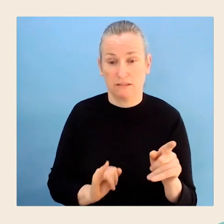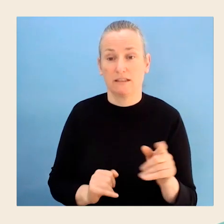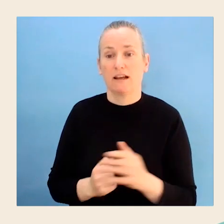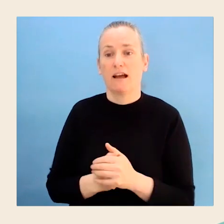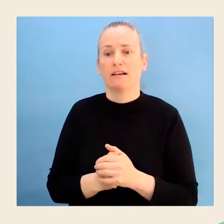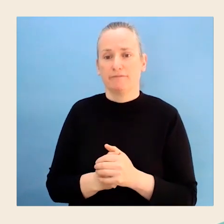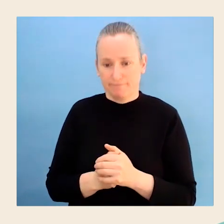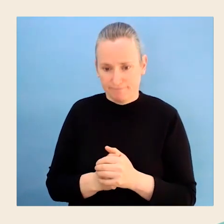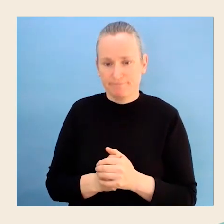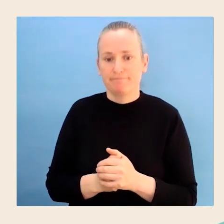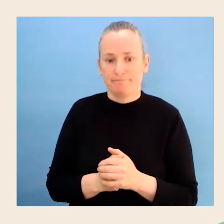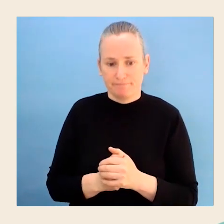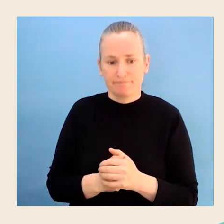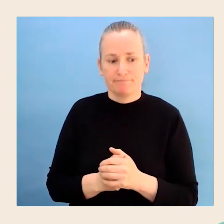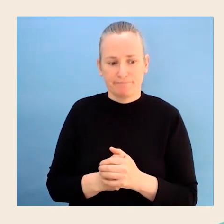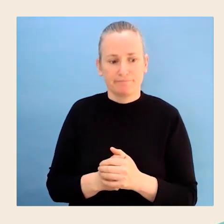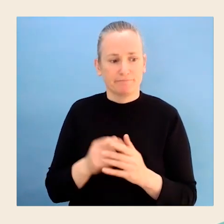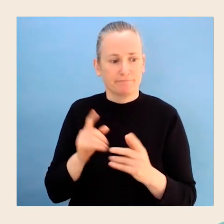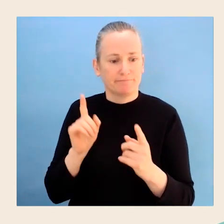I found other disabled dancers